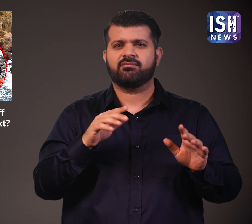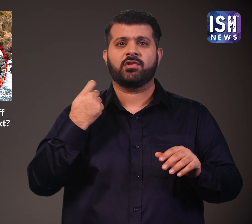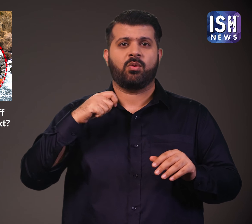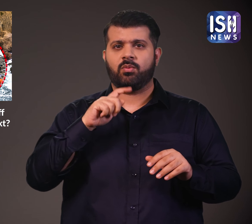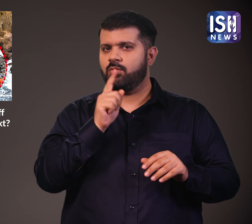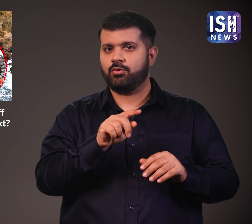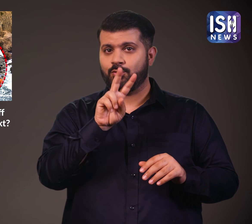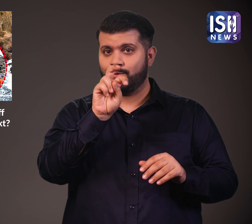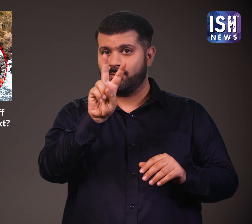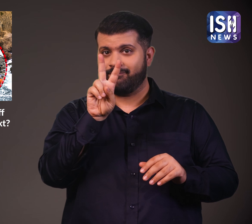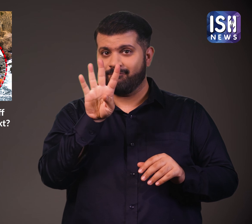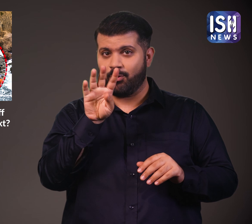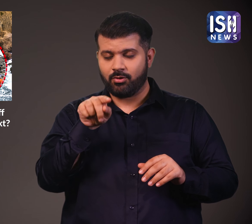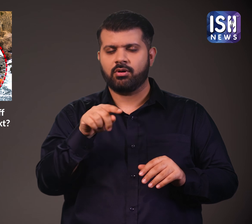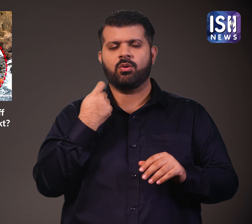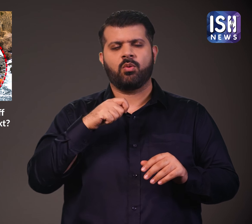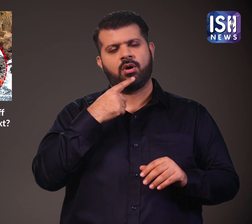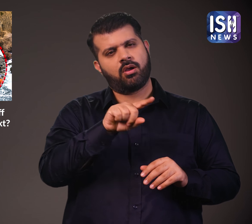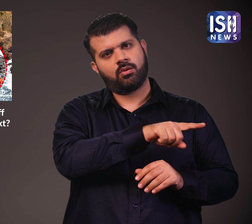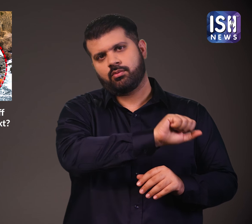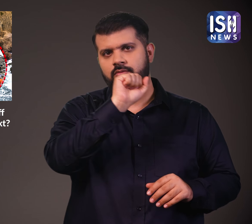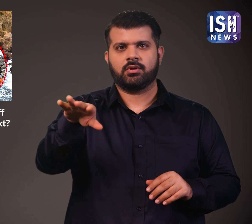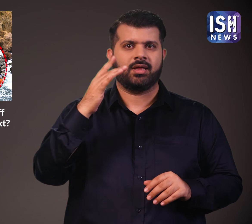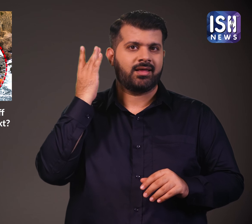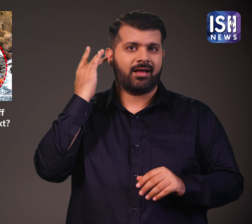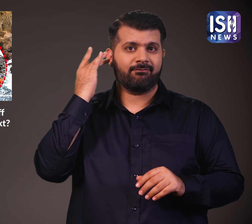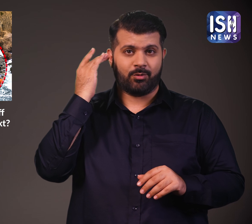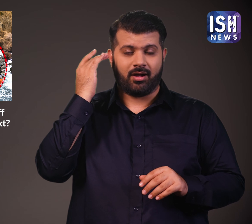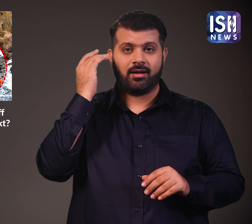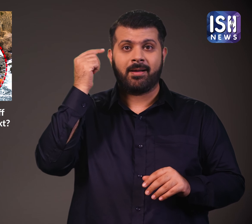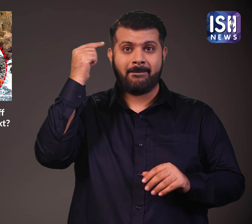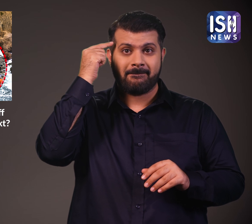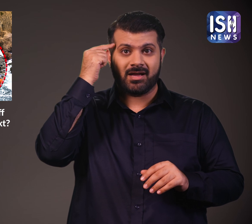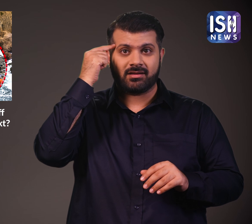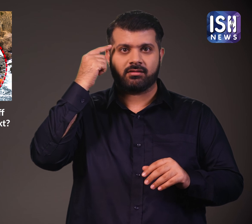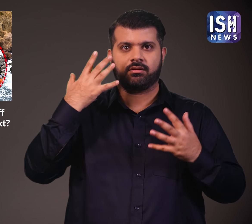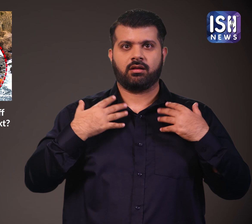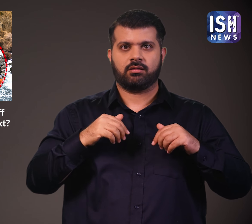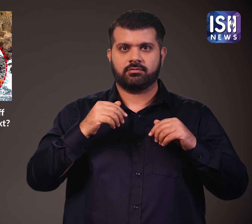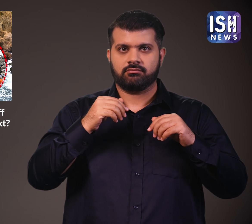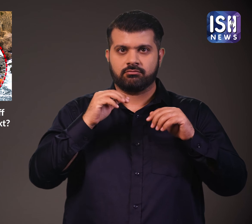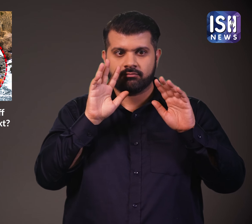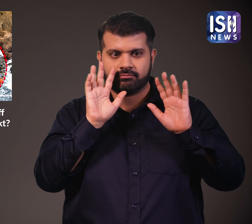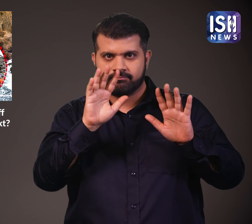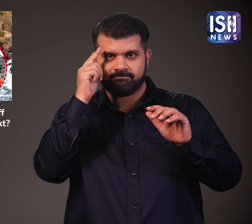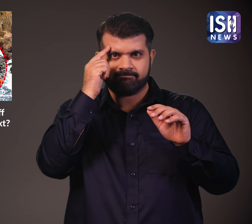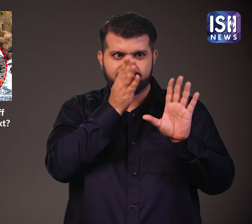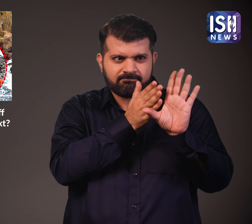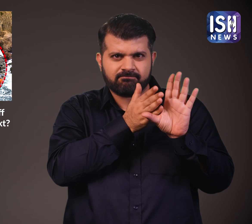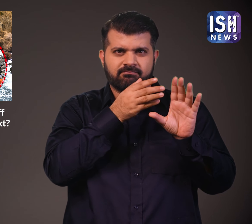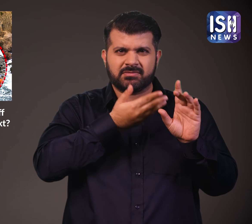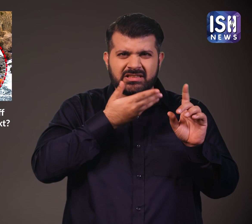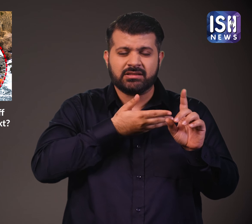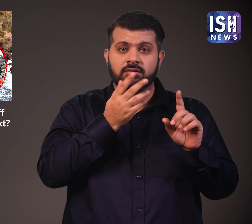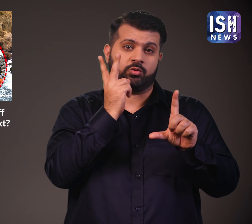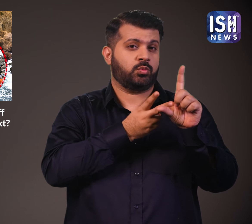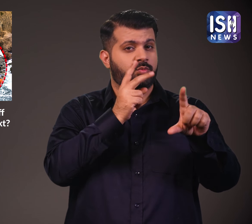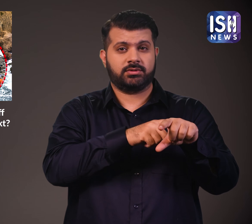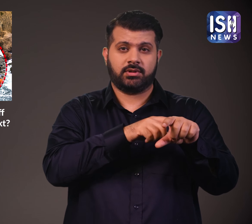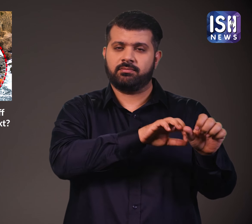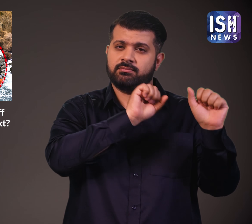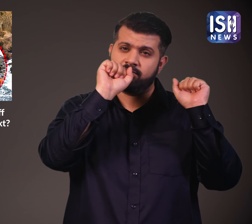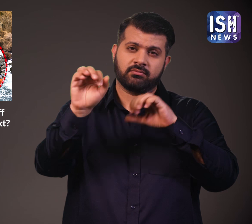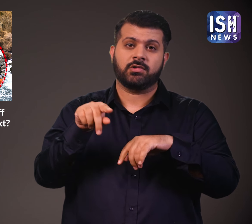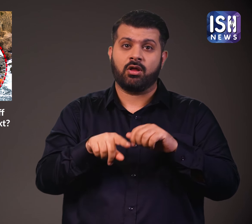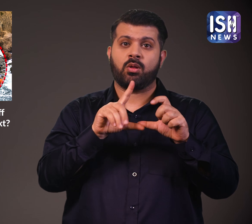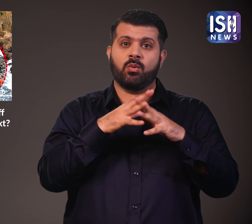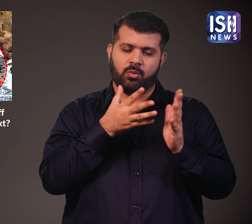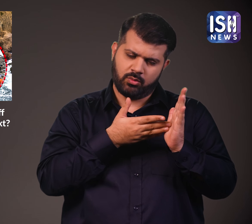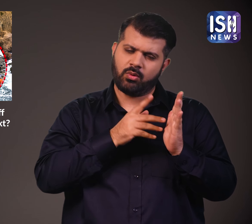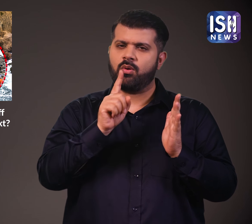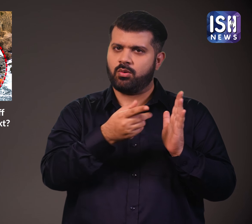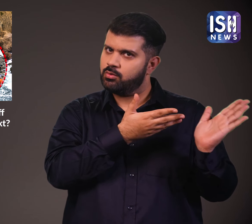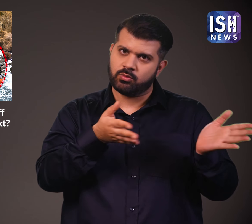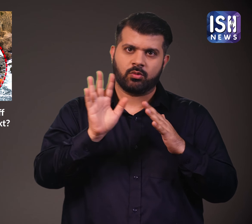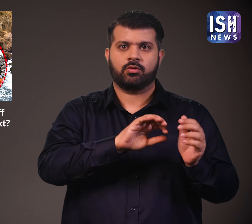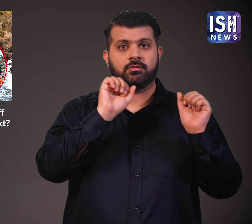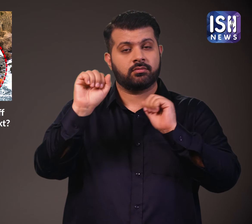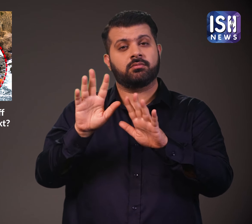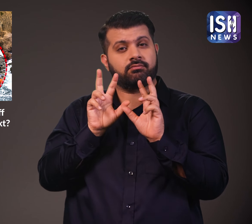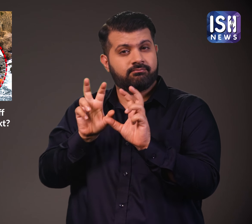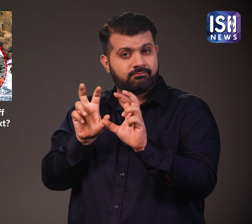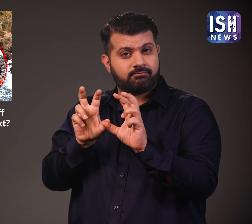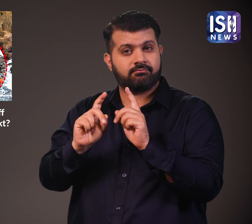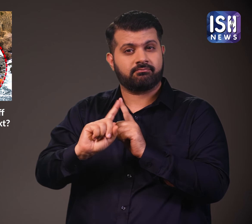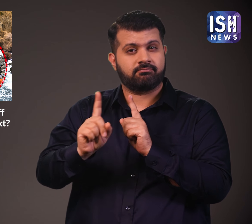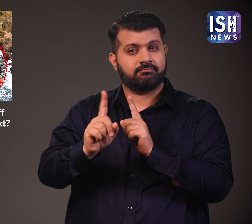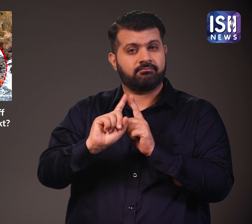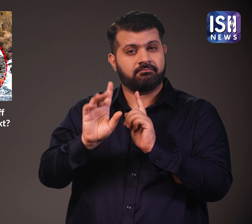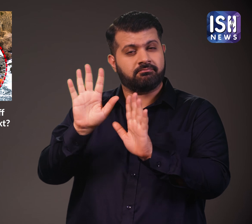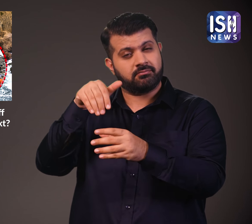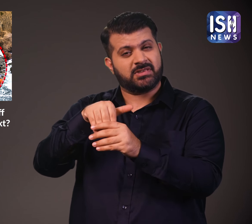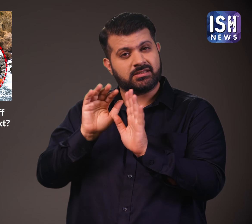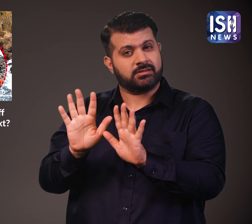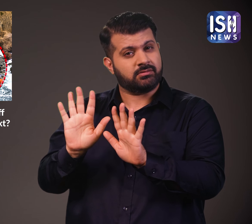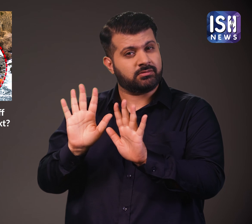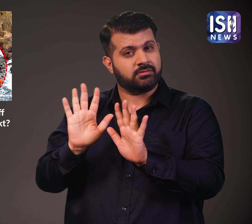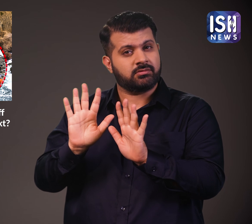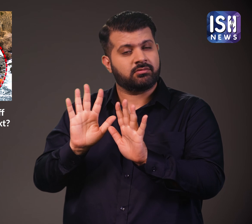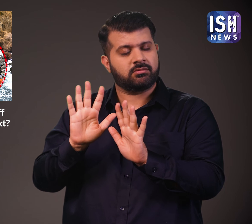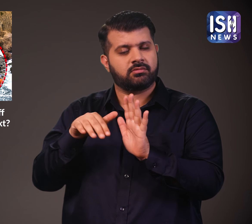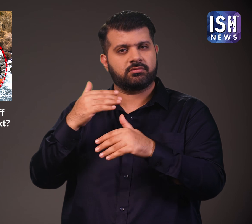In 2024, the court allowed him to enter California’s Mental Health Diversion Programme instead of standing trial for two years.